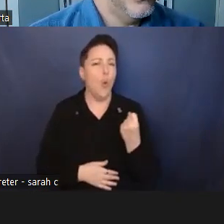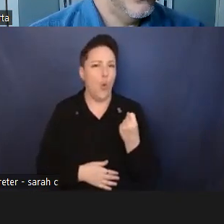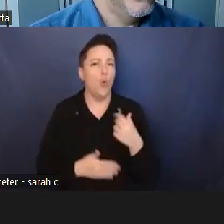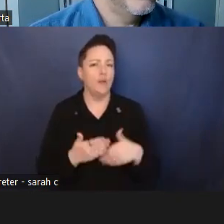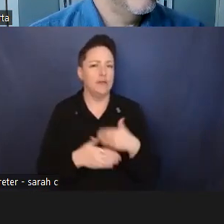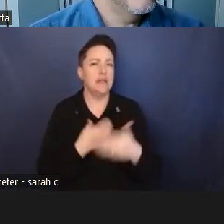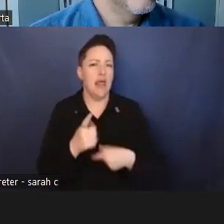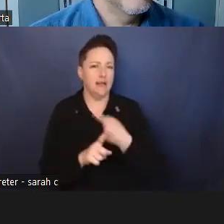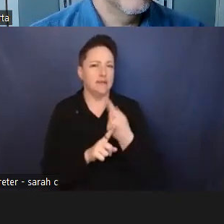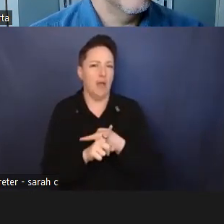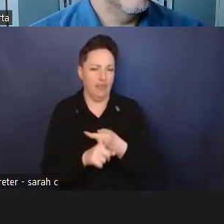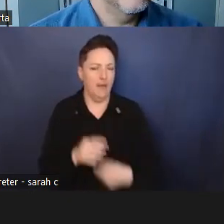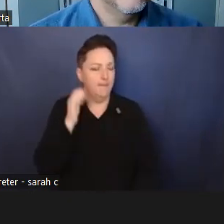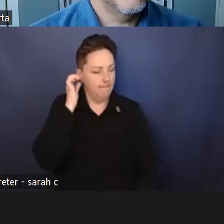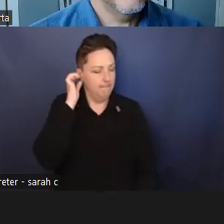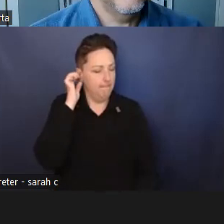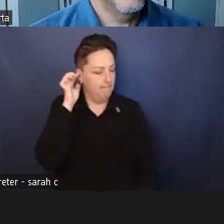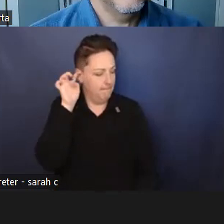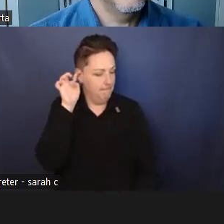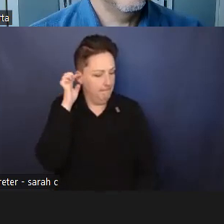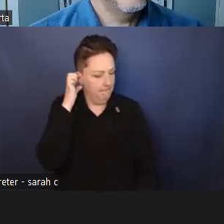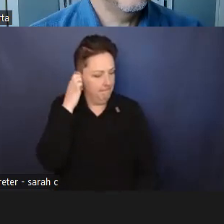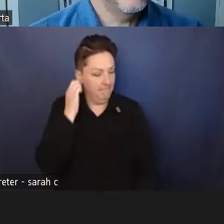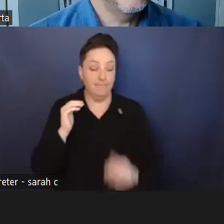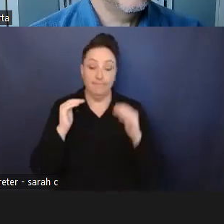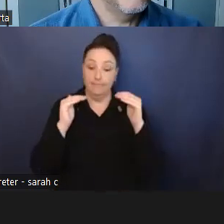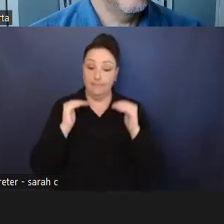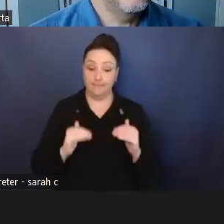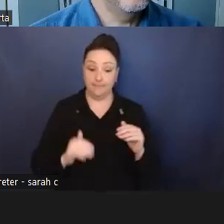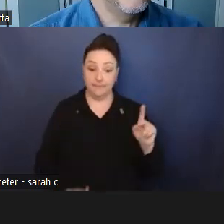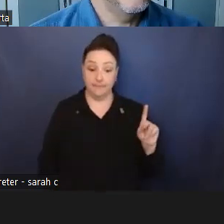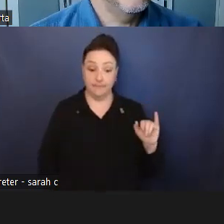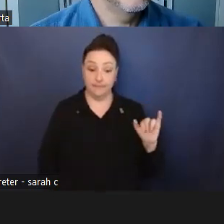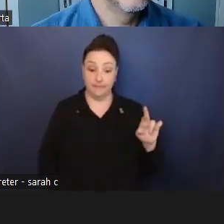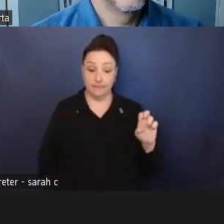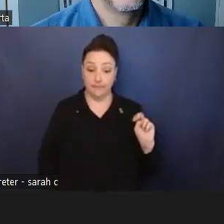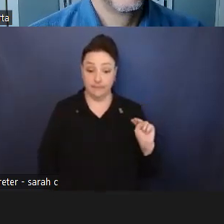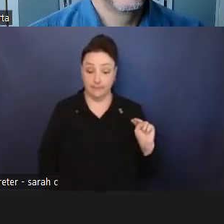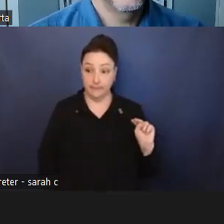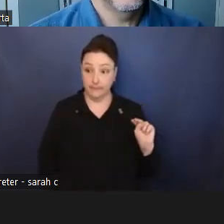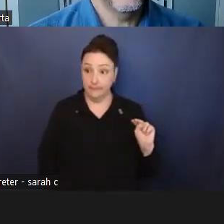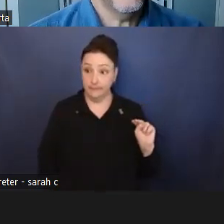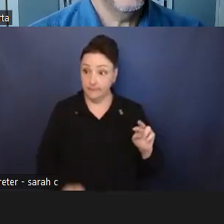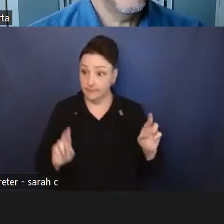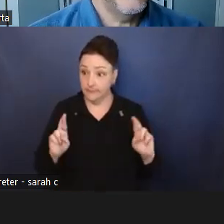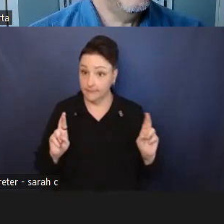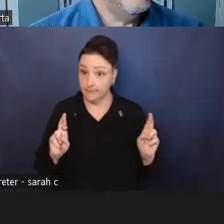And I think Kirstin is rejoining us. I hope things work this time.